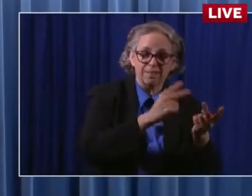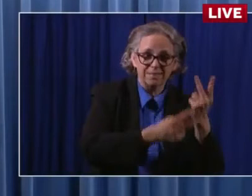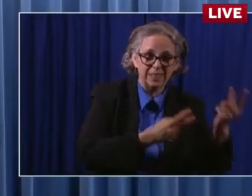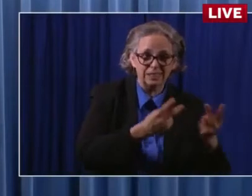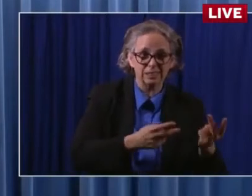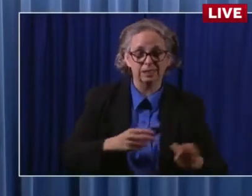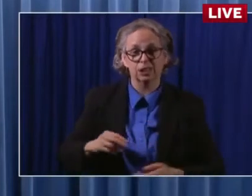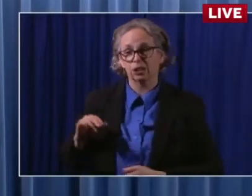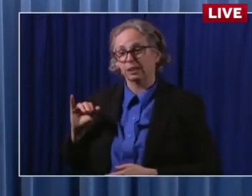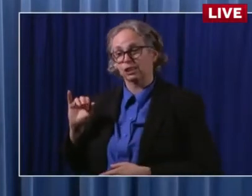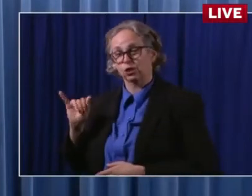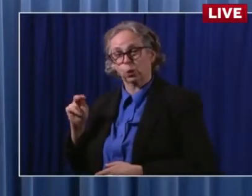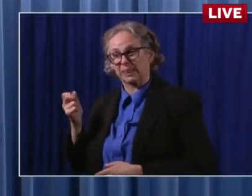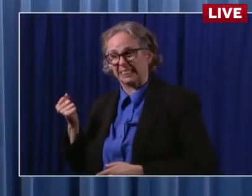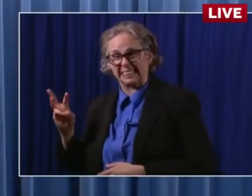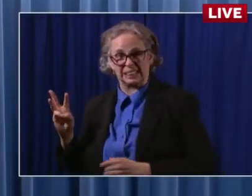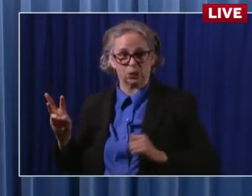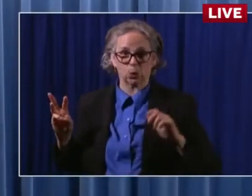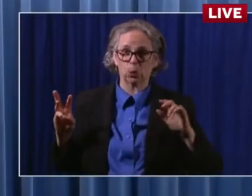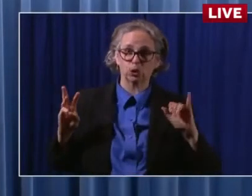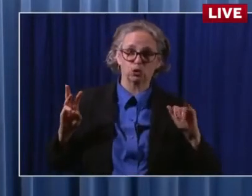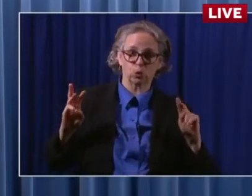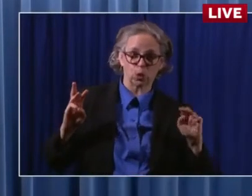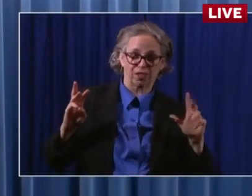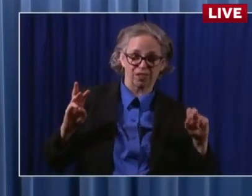EARLY SIGNS THAT MORE PEOPLE ARE SEEKING MEDICAL CARE.